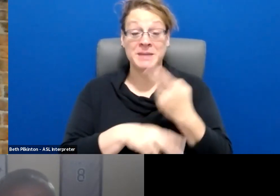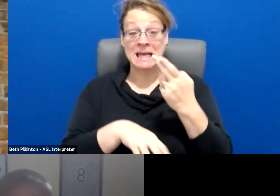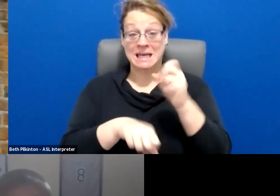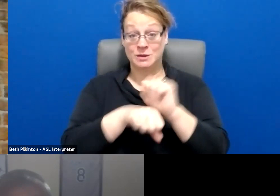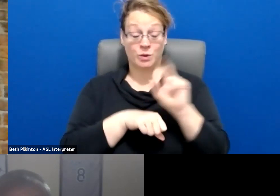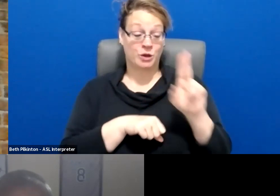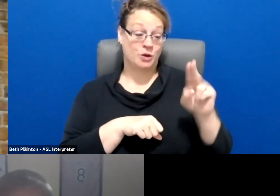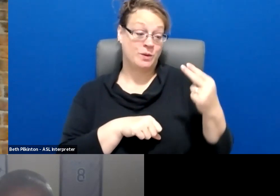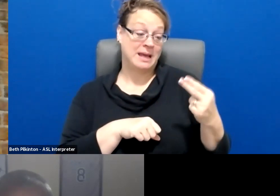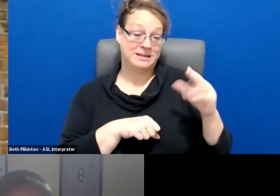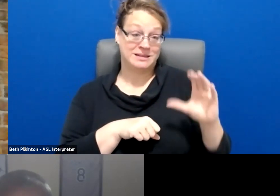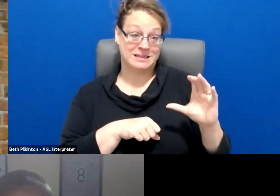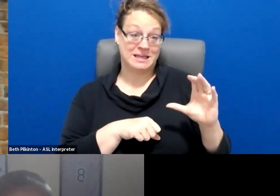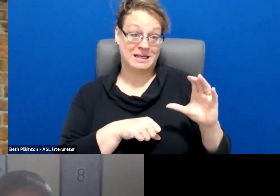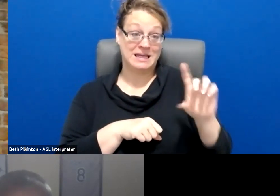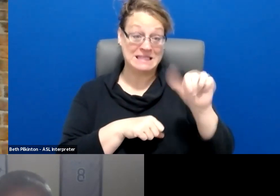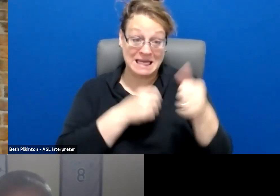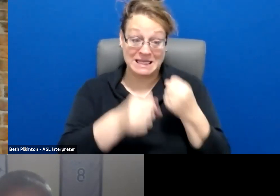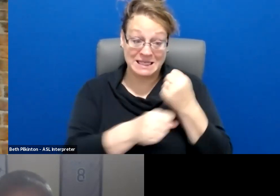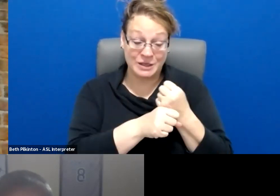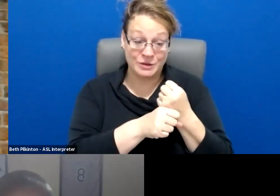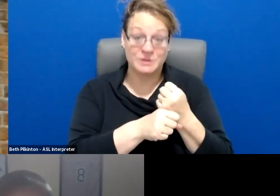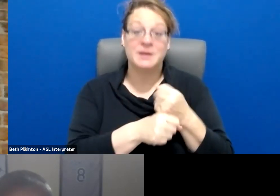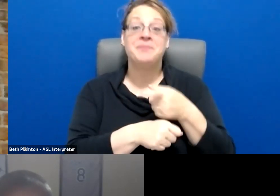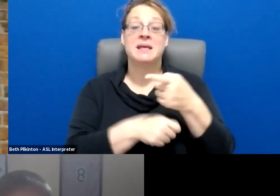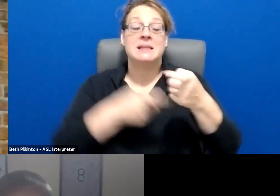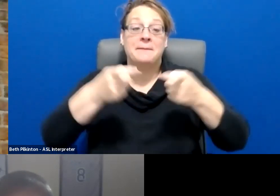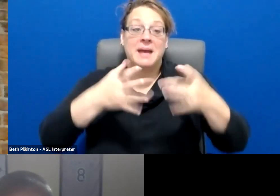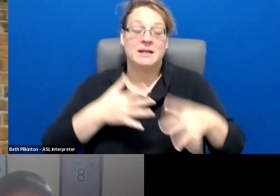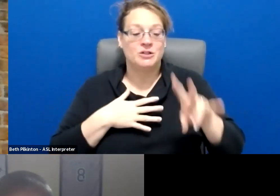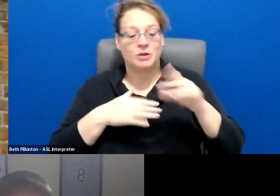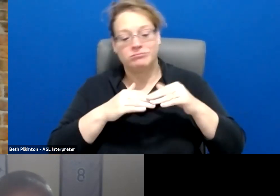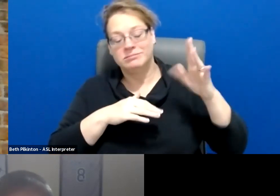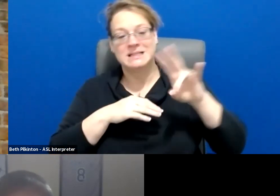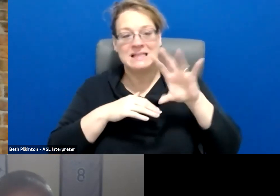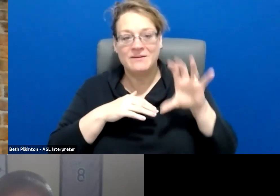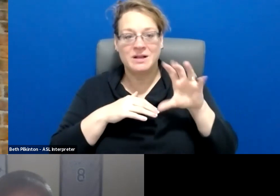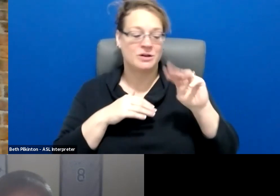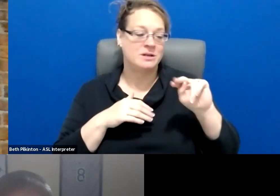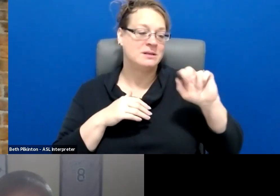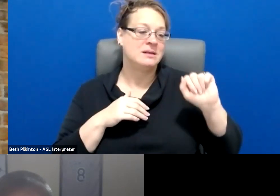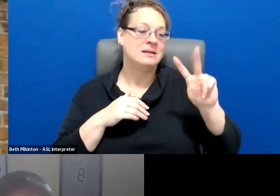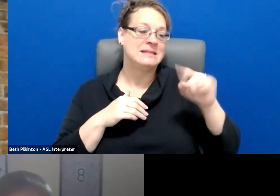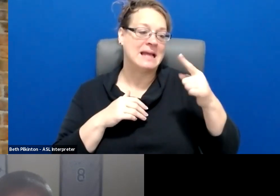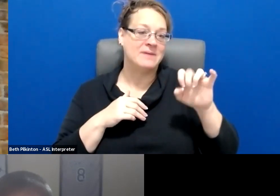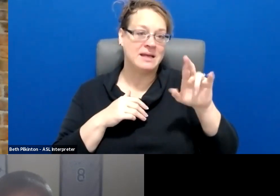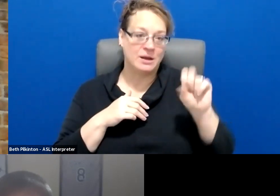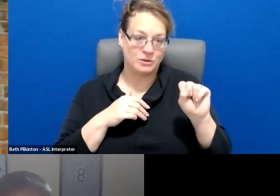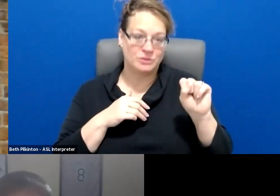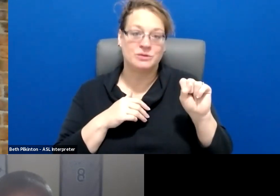David is the director of operations, government programs for United Healthcare.